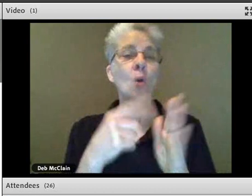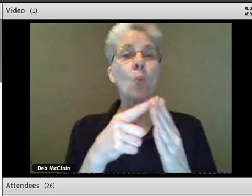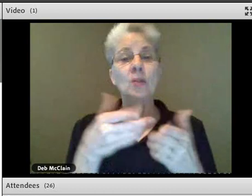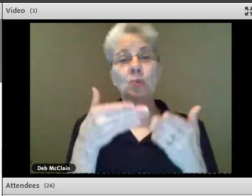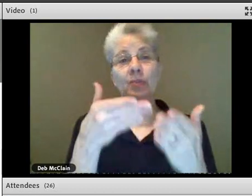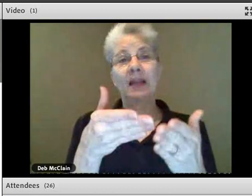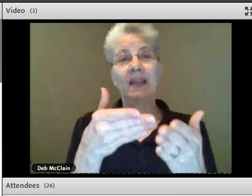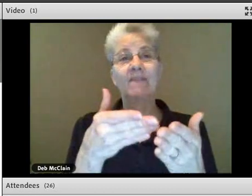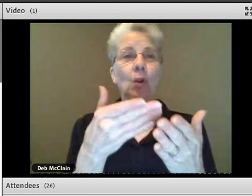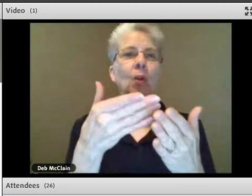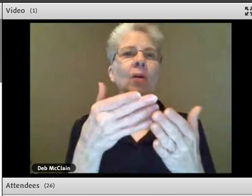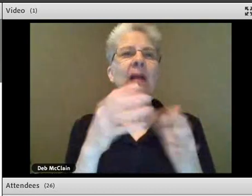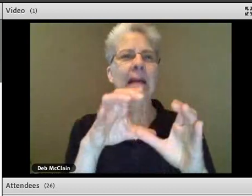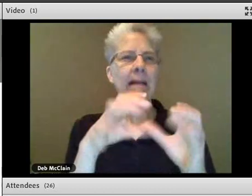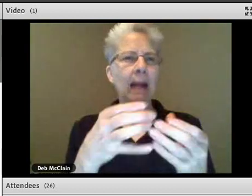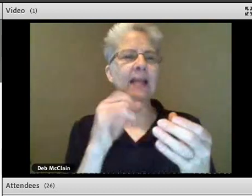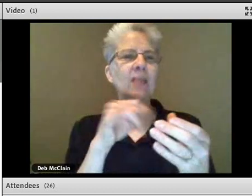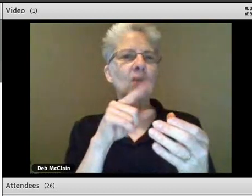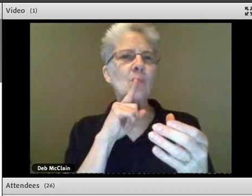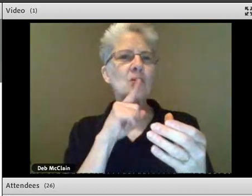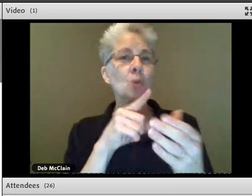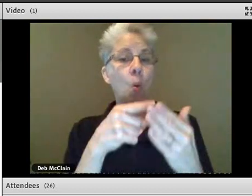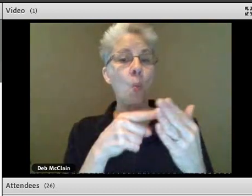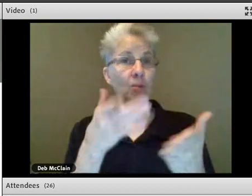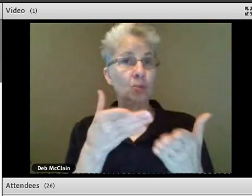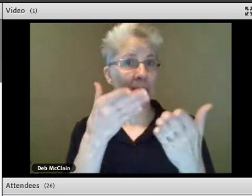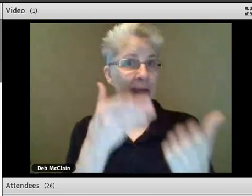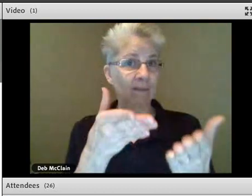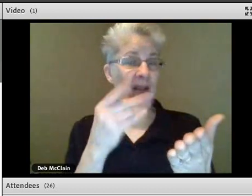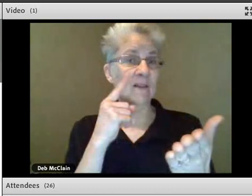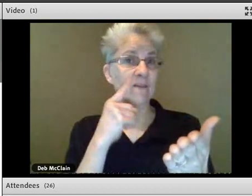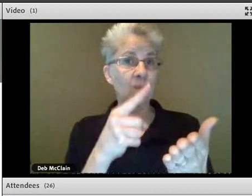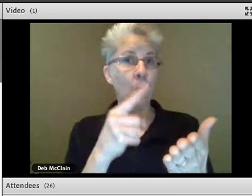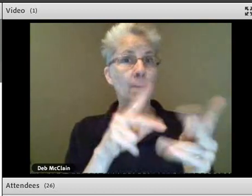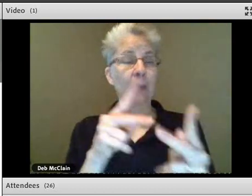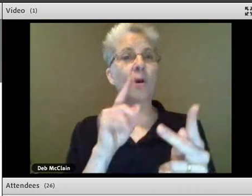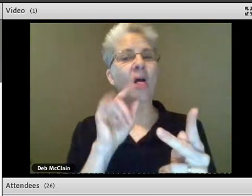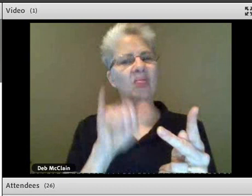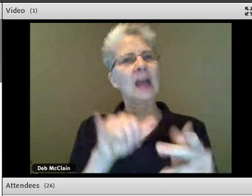and that way, you always have to make sure what you're delivering to people is measurable, and by doing that,